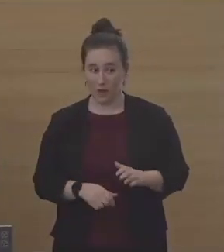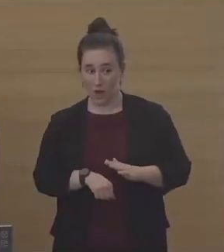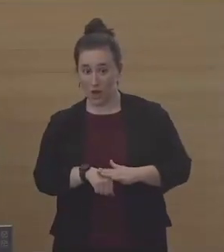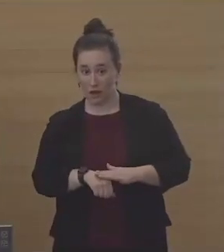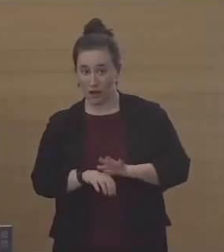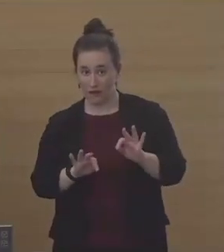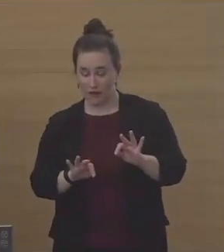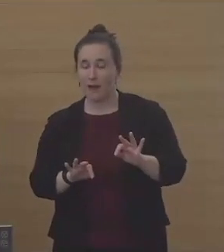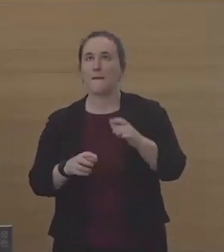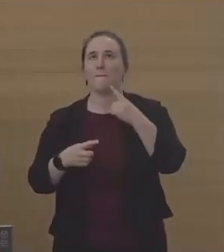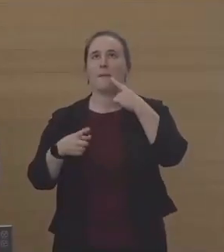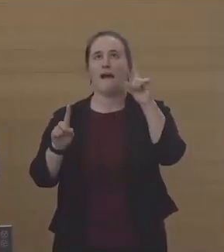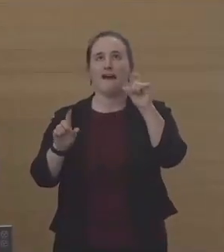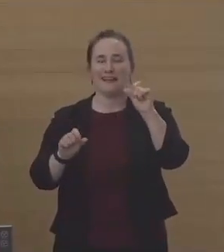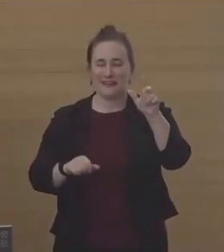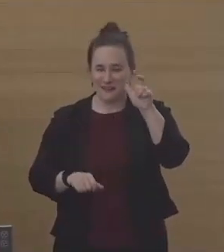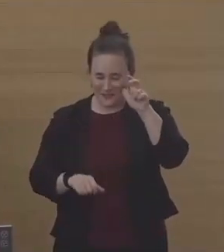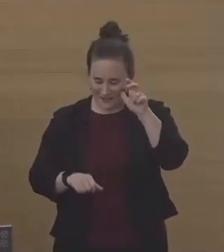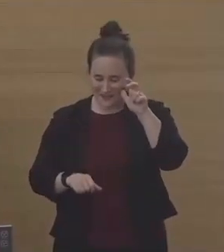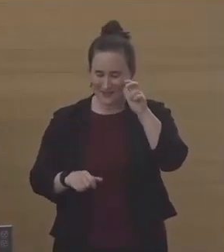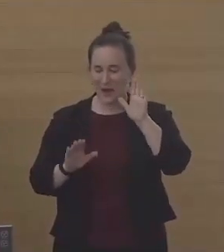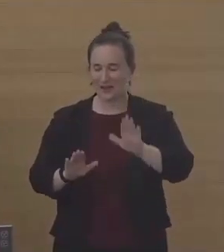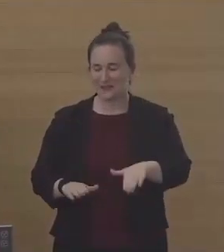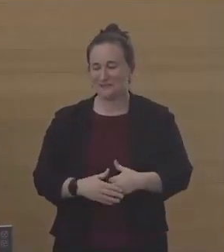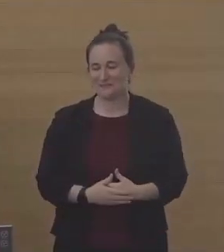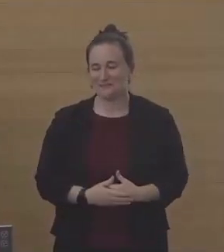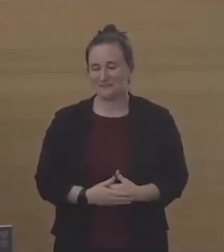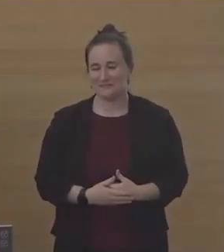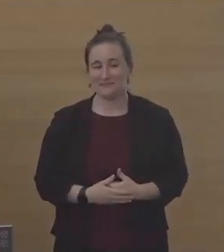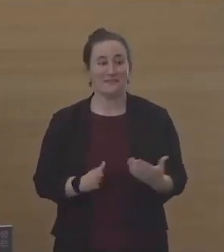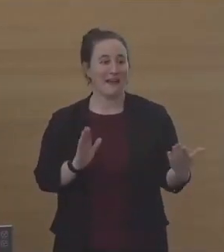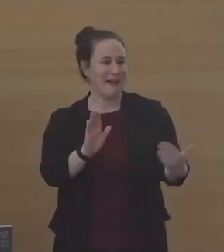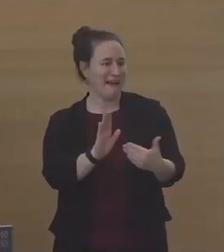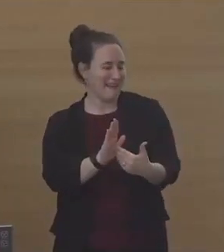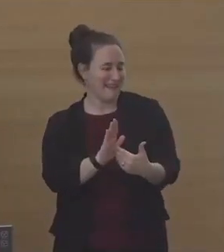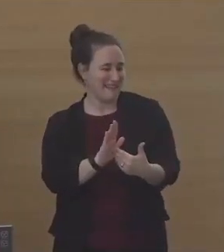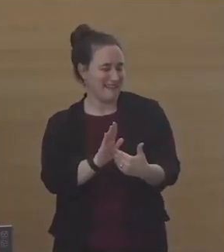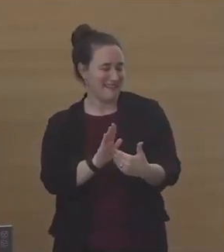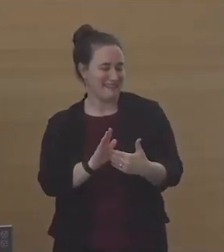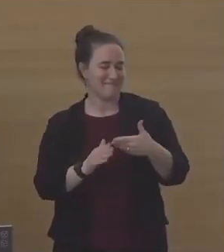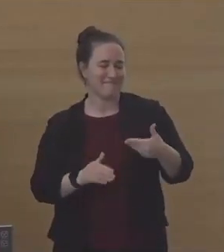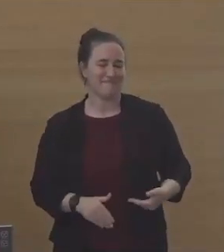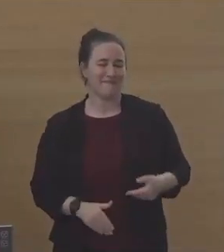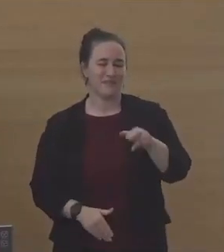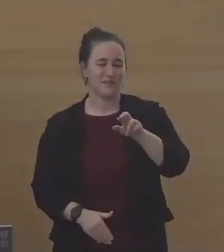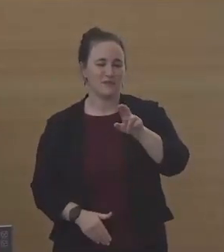There we go. Okay. Awesome. Okay, so again, my name is Ruby Siegel.